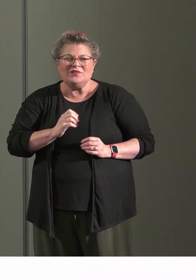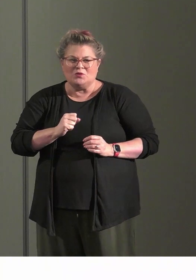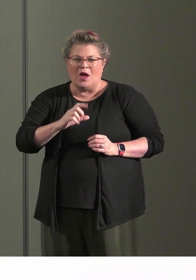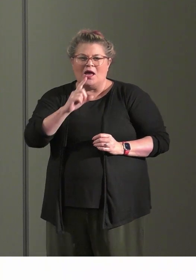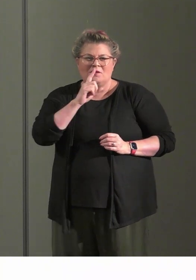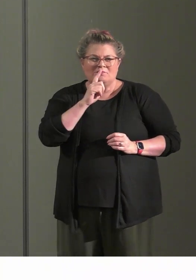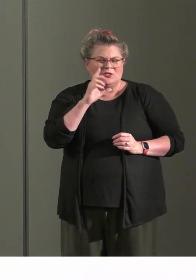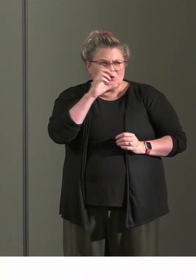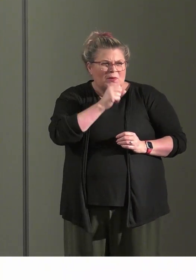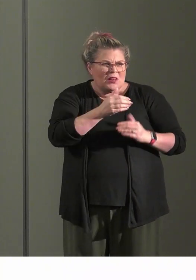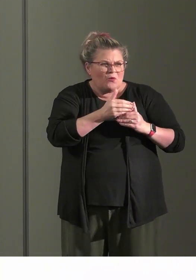find out what the others are doing. .